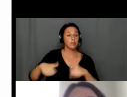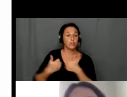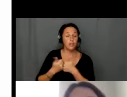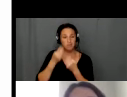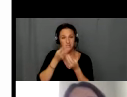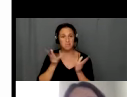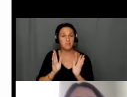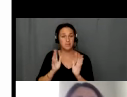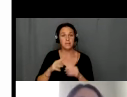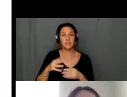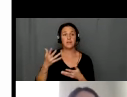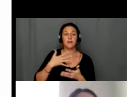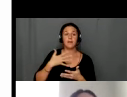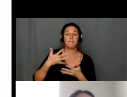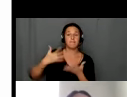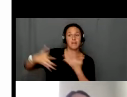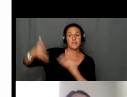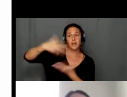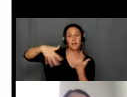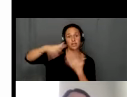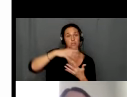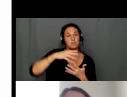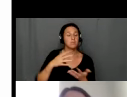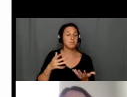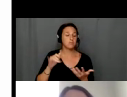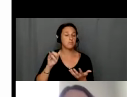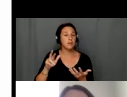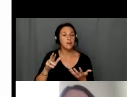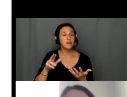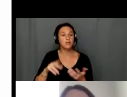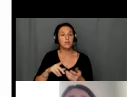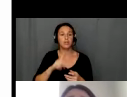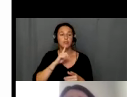ventilation is typically left to the discretion of the building or business